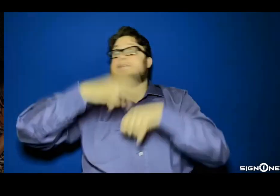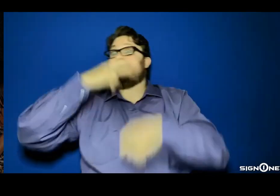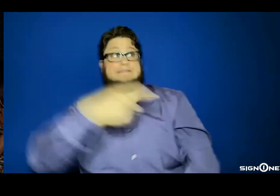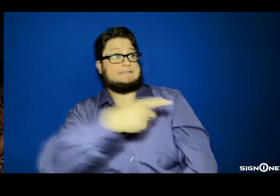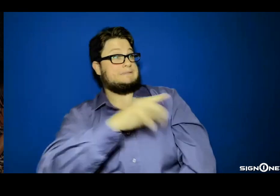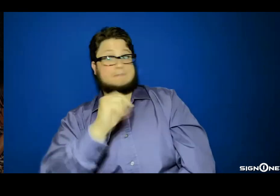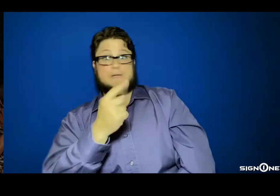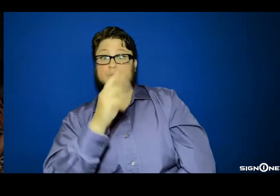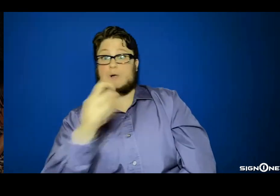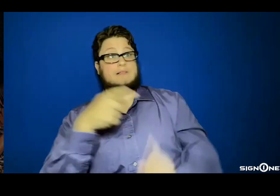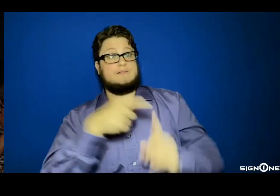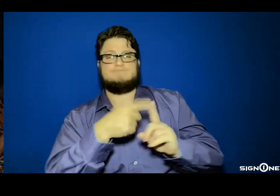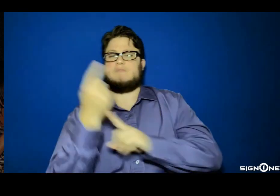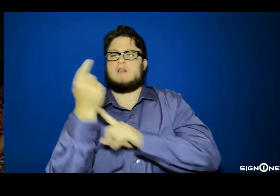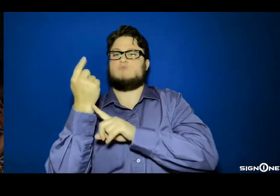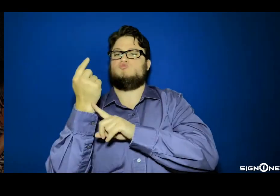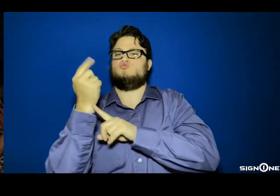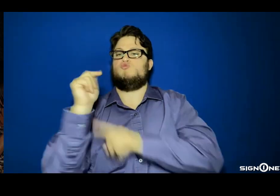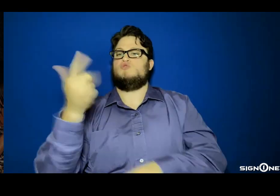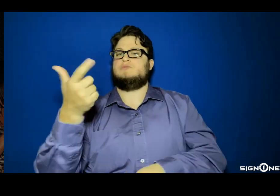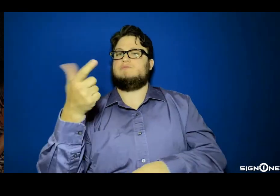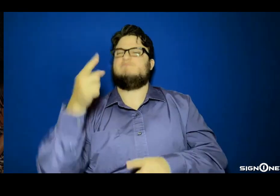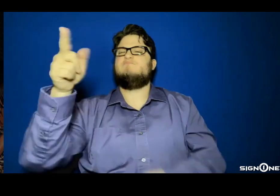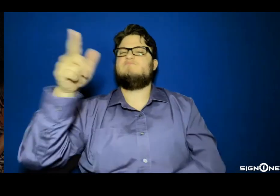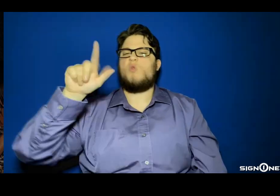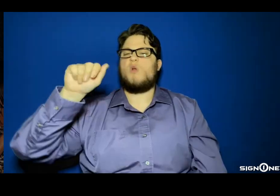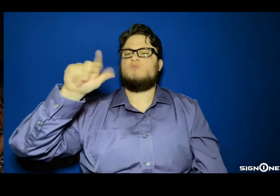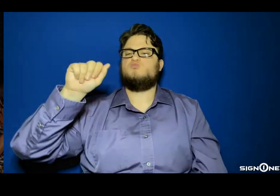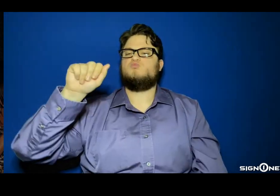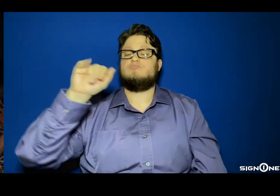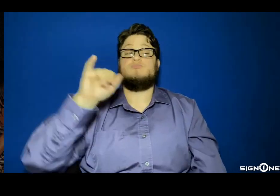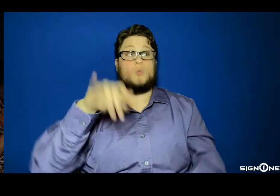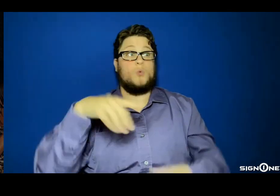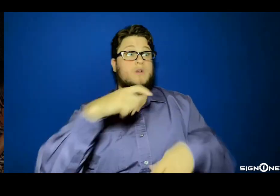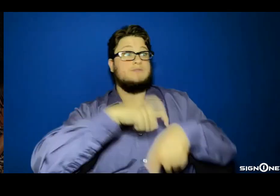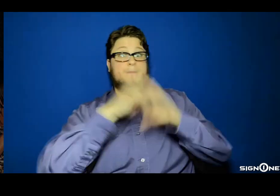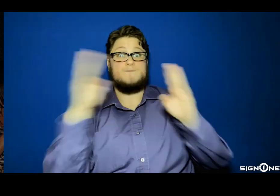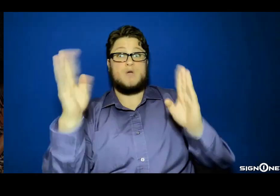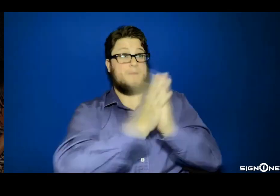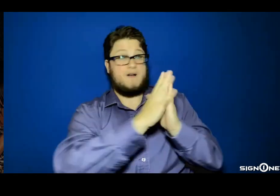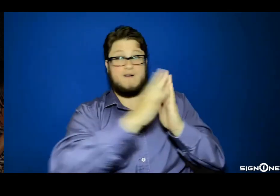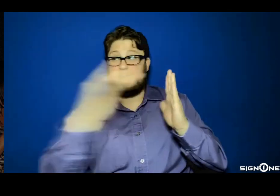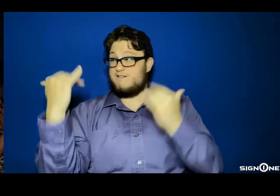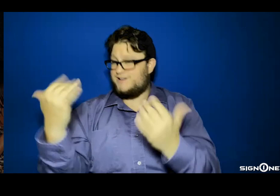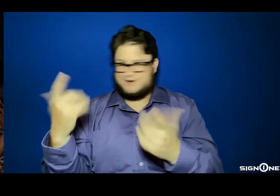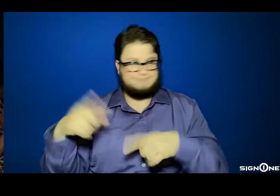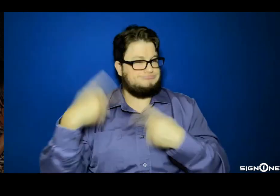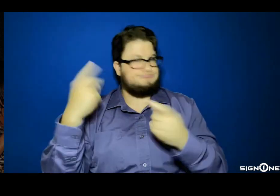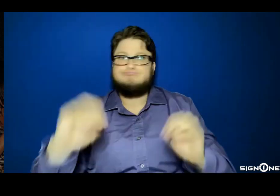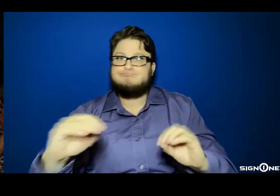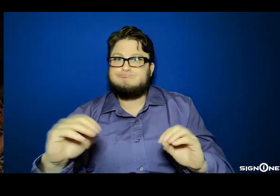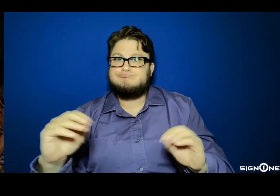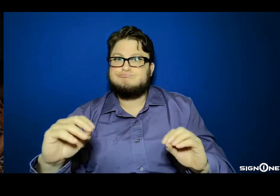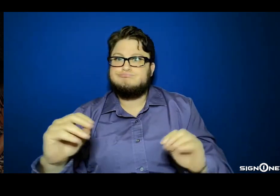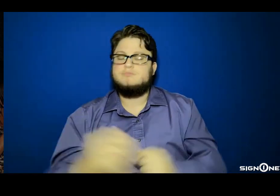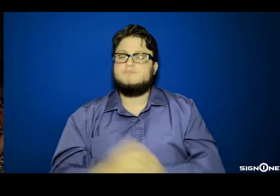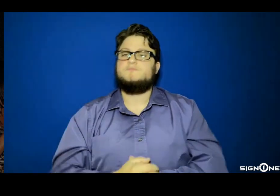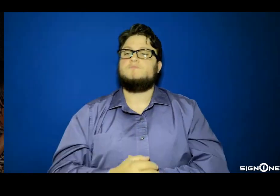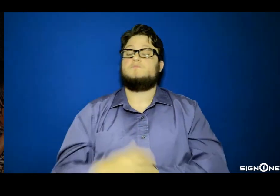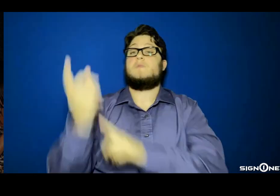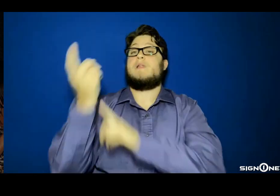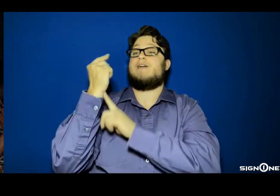Maxwell hadn't been seen in public since August of last year when she was spotted in Los Angeles.